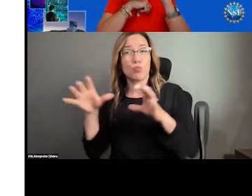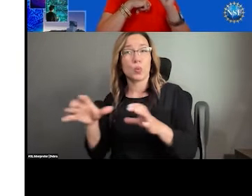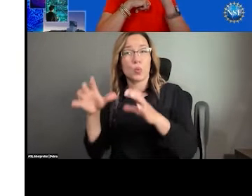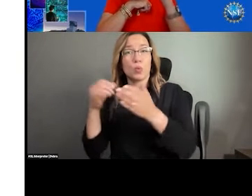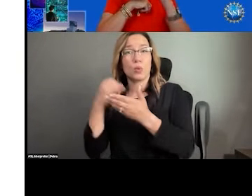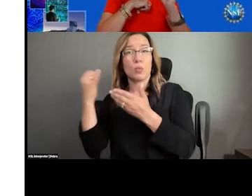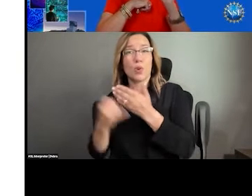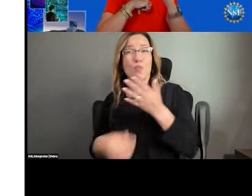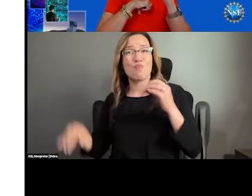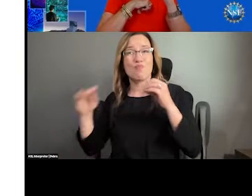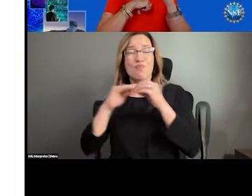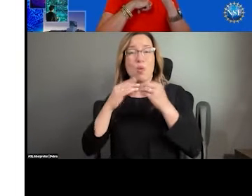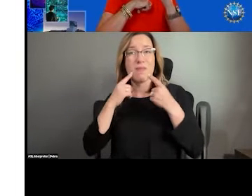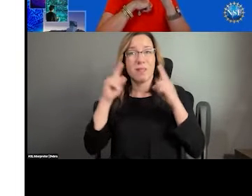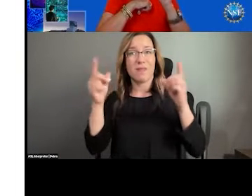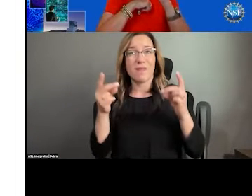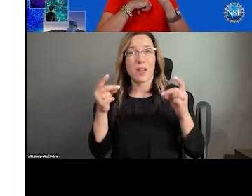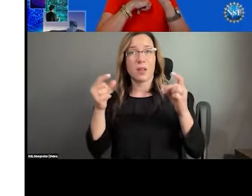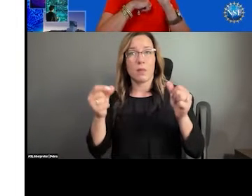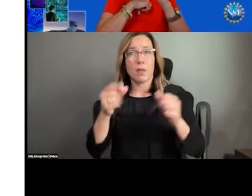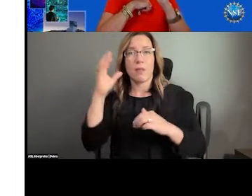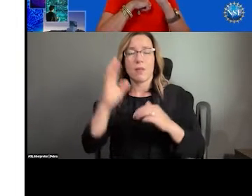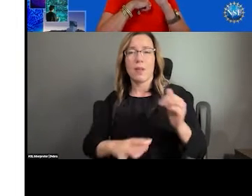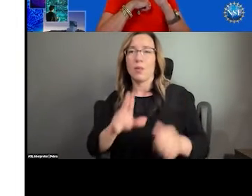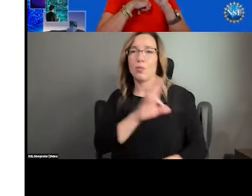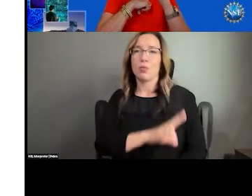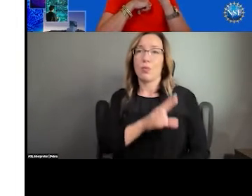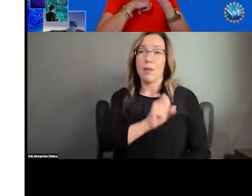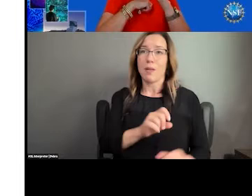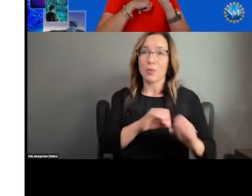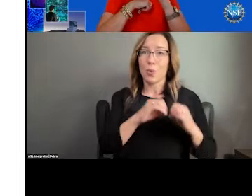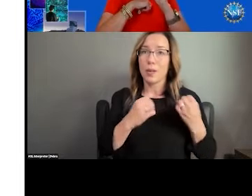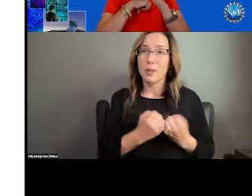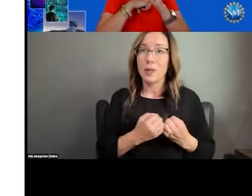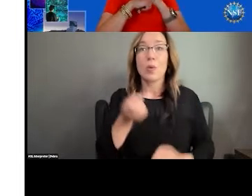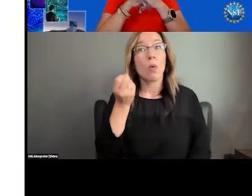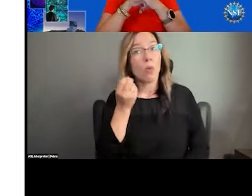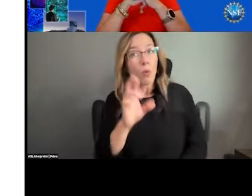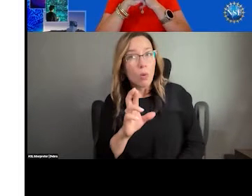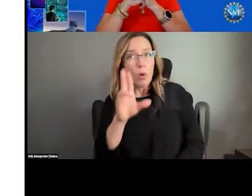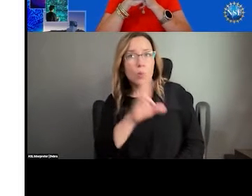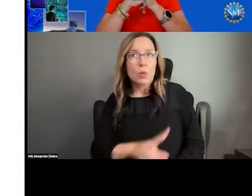more effectively than a US organization or US individual.